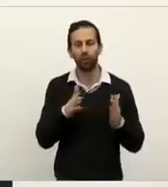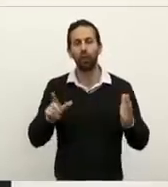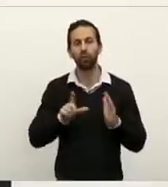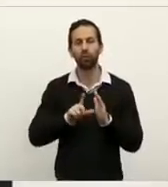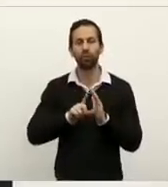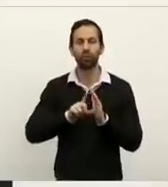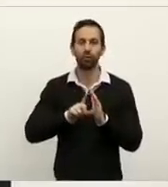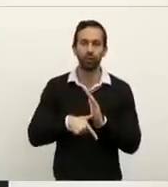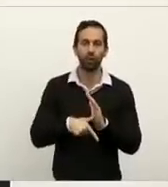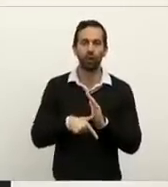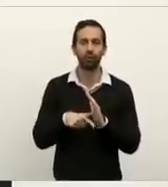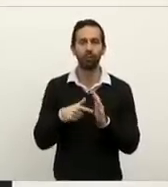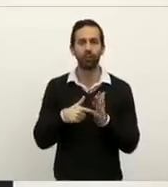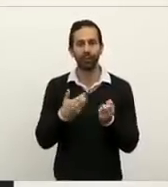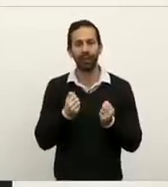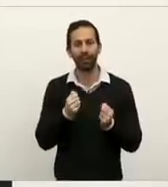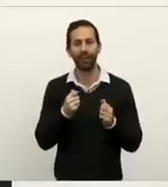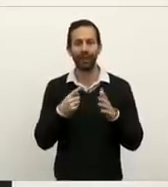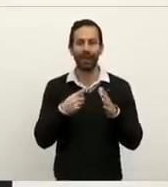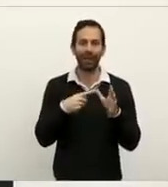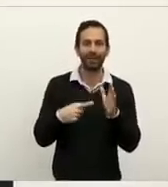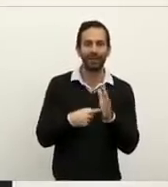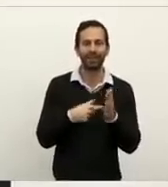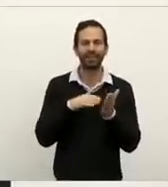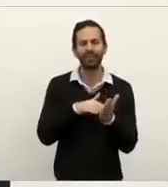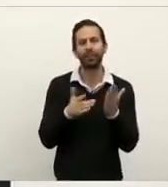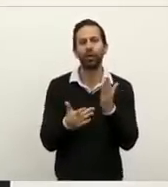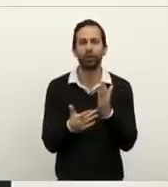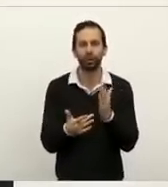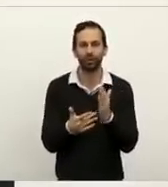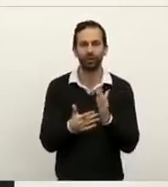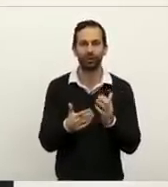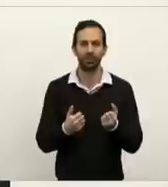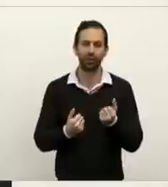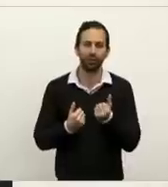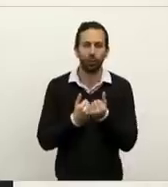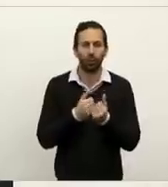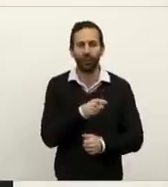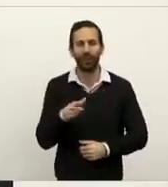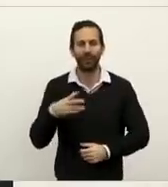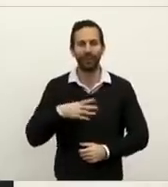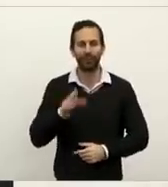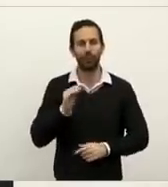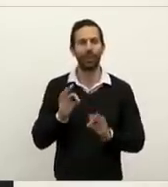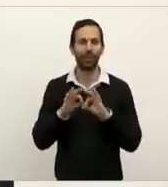to get the assistive technology or AT support that they need from the agency.